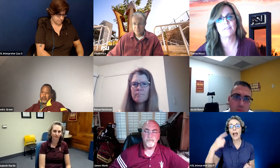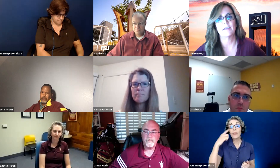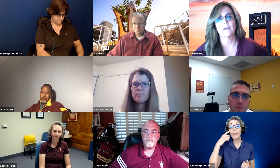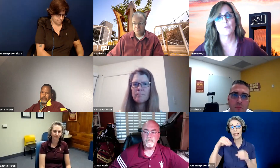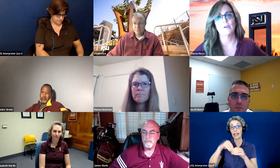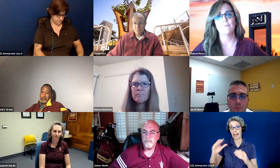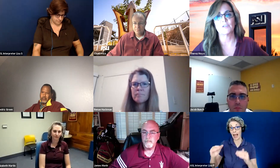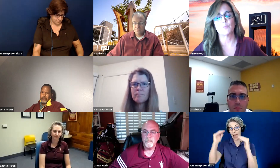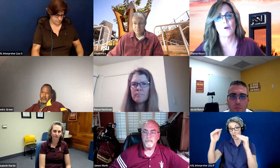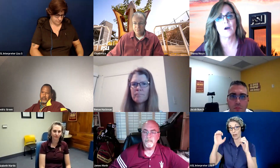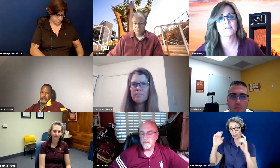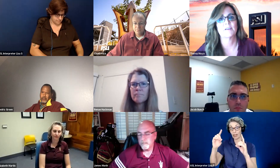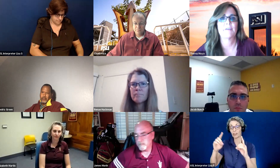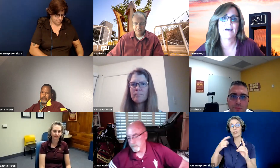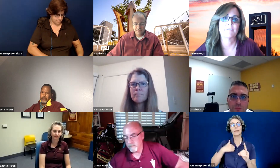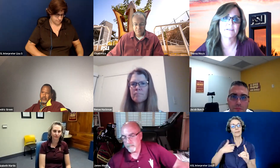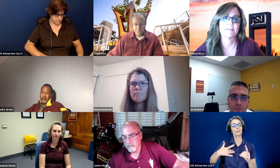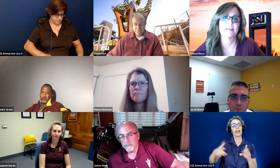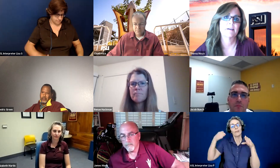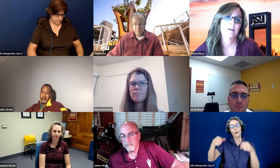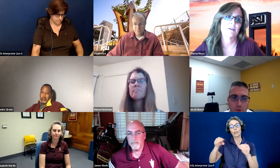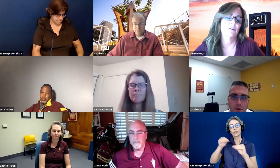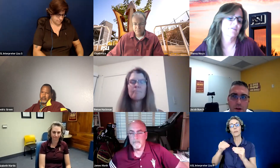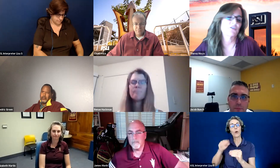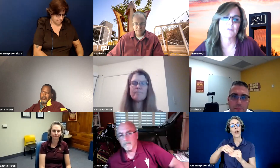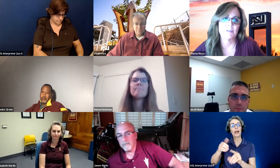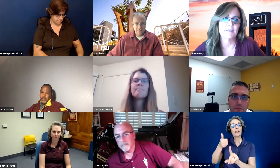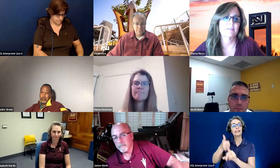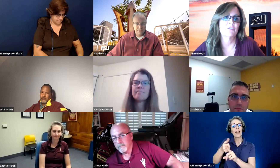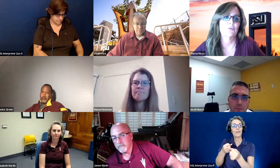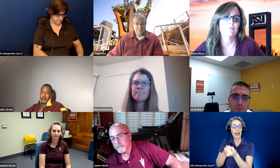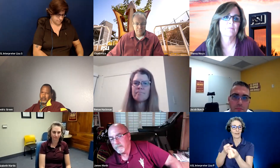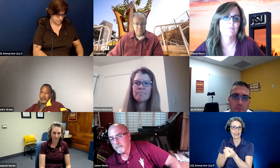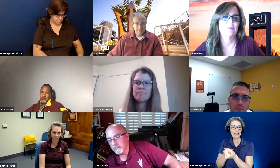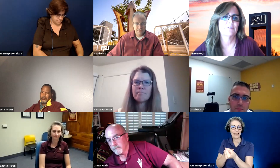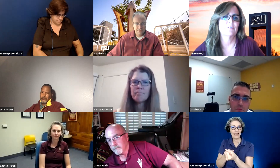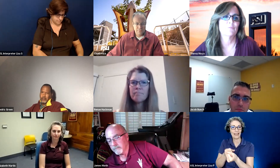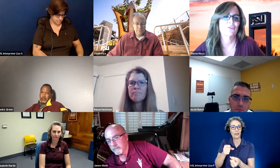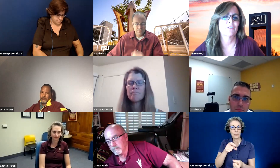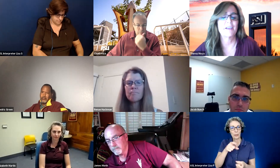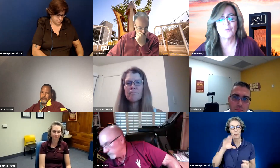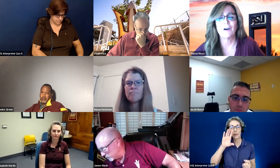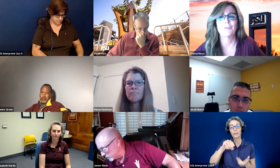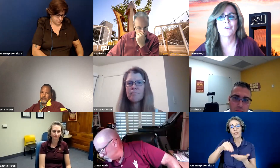I think we focus more on self-advocacy. If the student is, you know, when you're in K-12